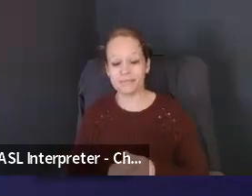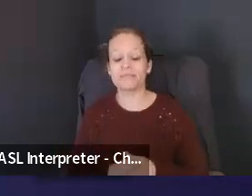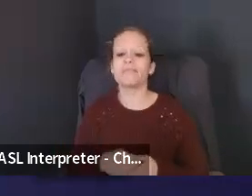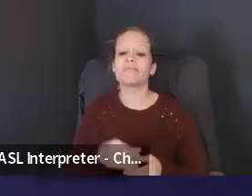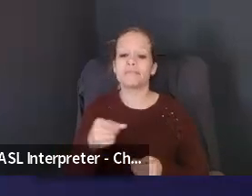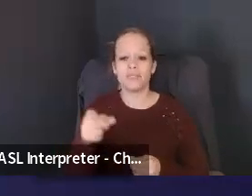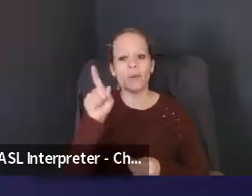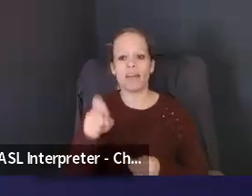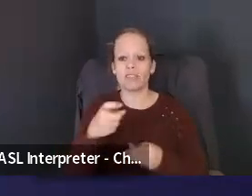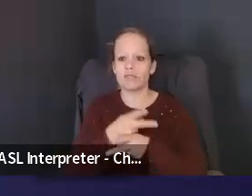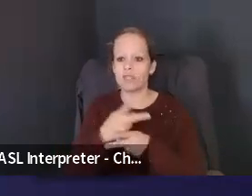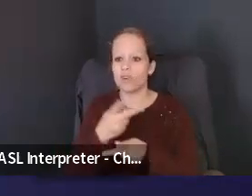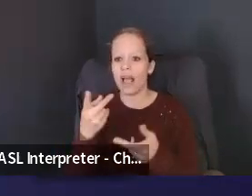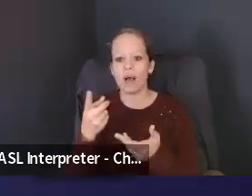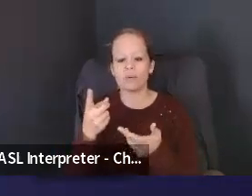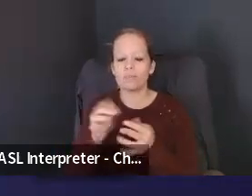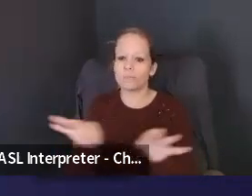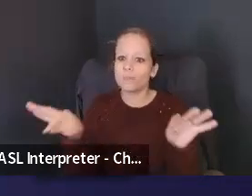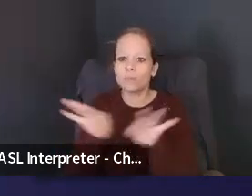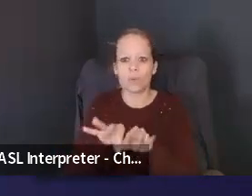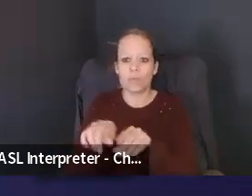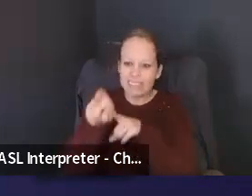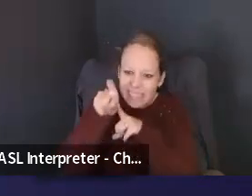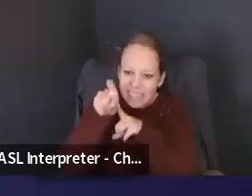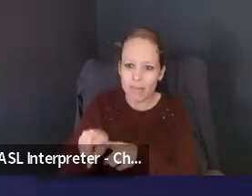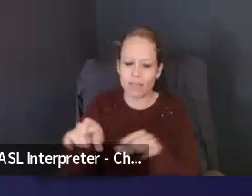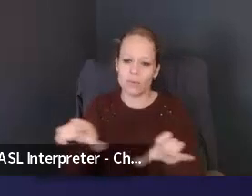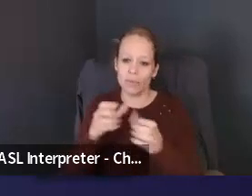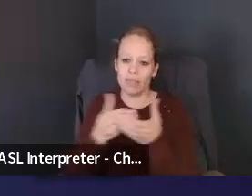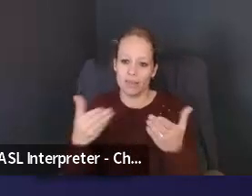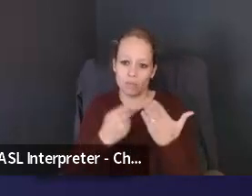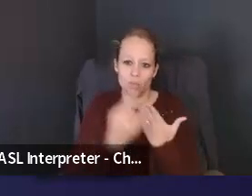necessary functional things that we to be doing on this project and what are some things that we can